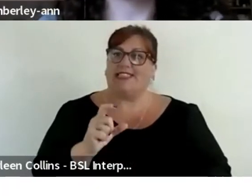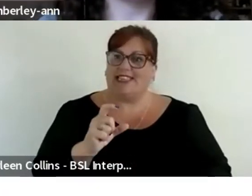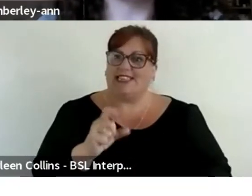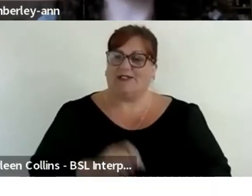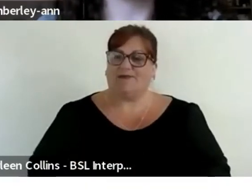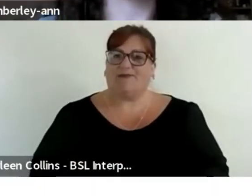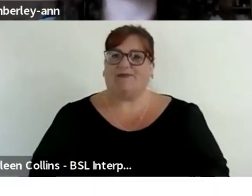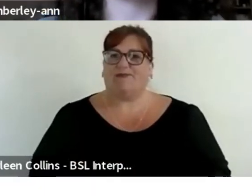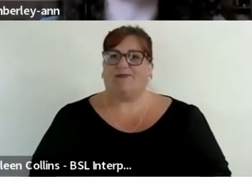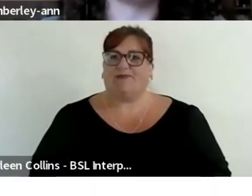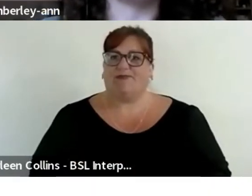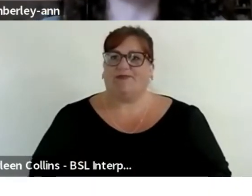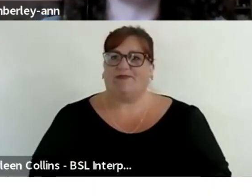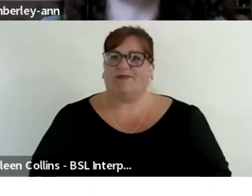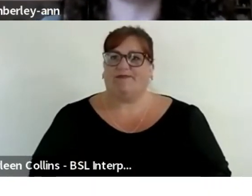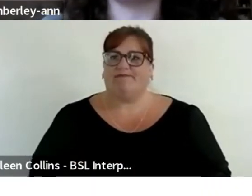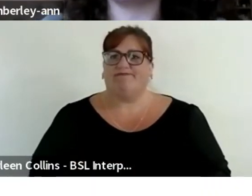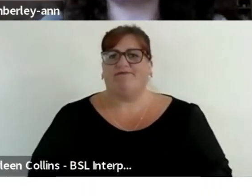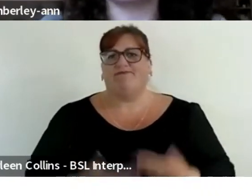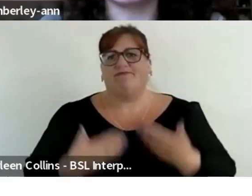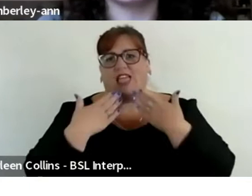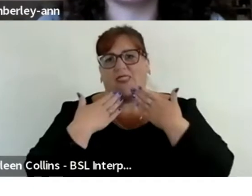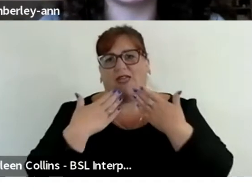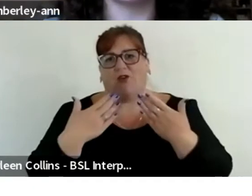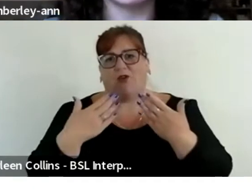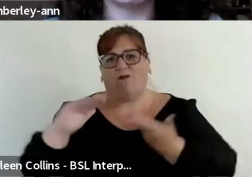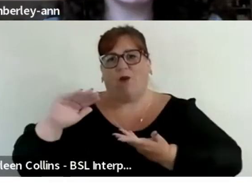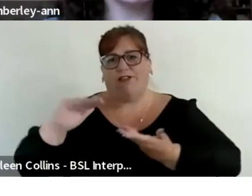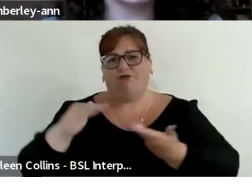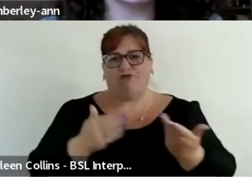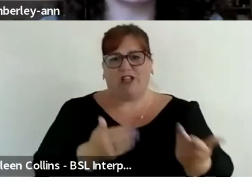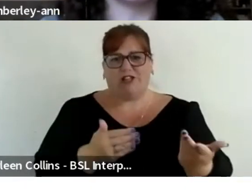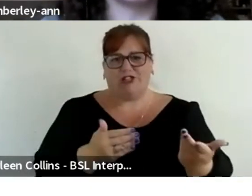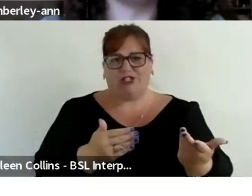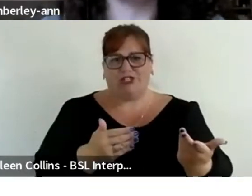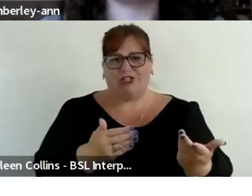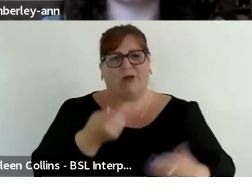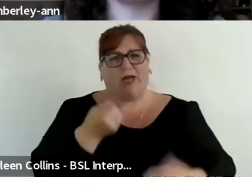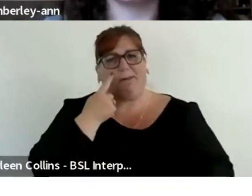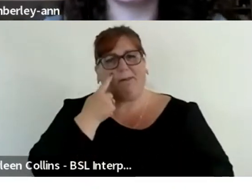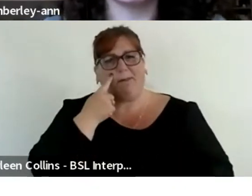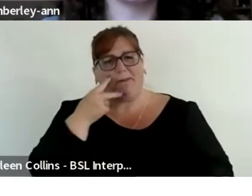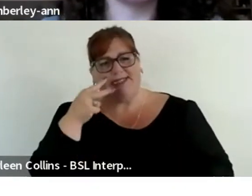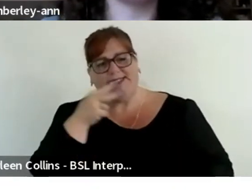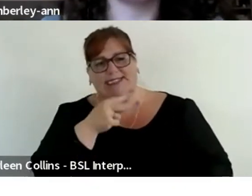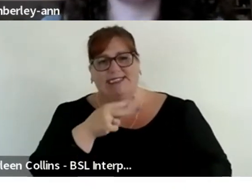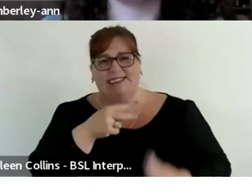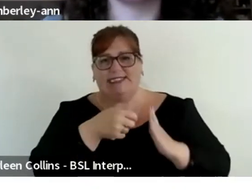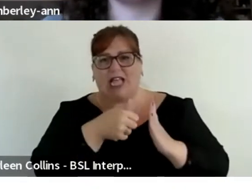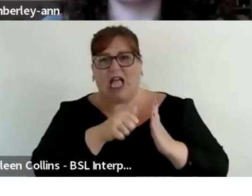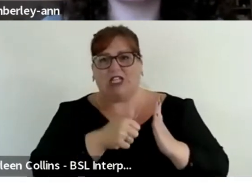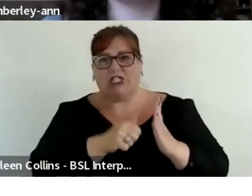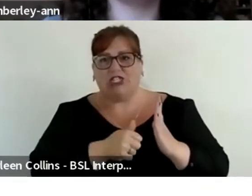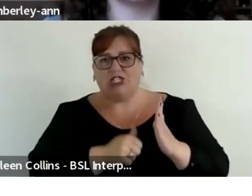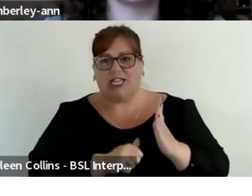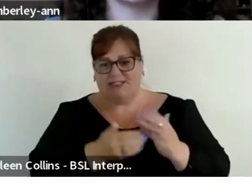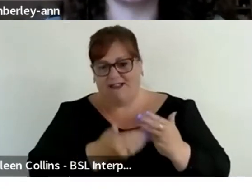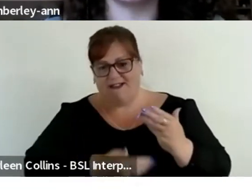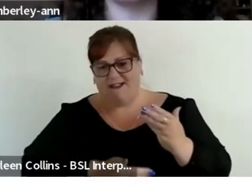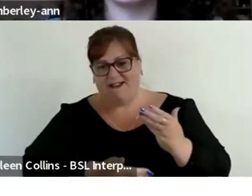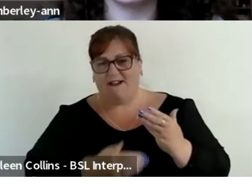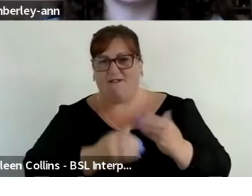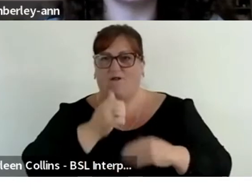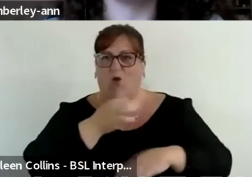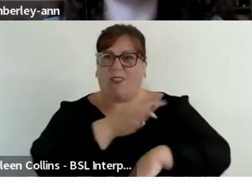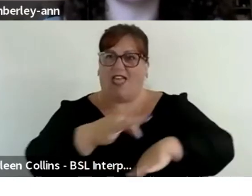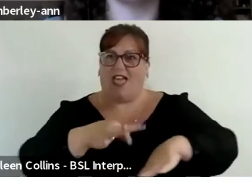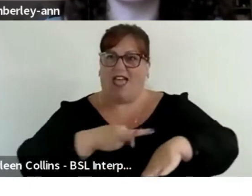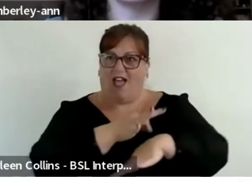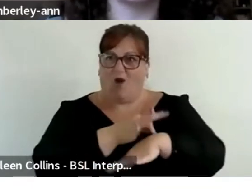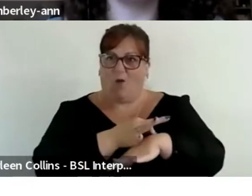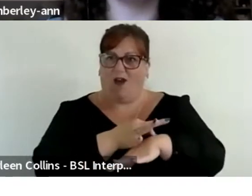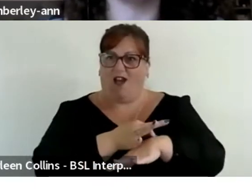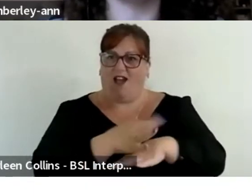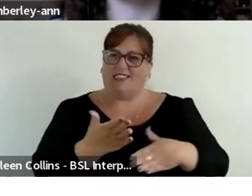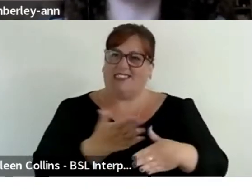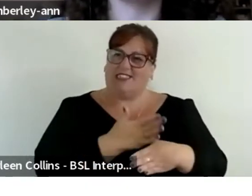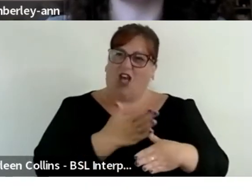We can give a welcome to PwC as an organisation and our approach to